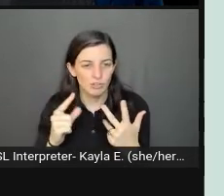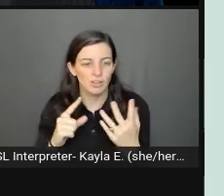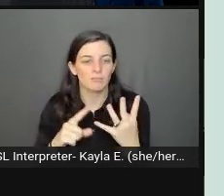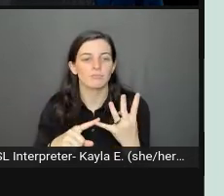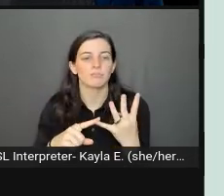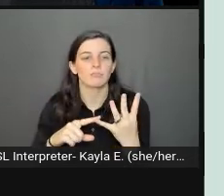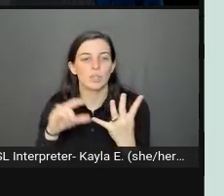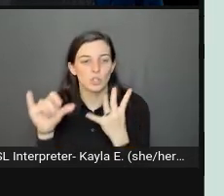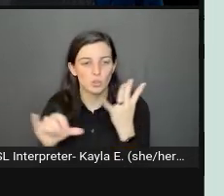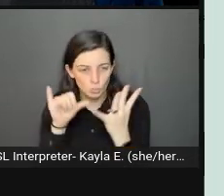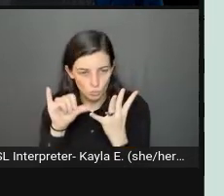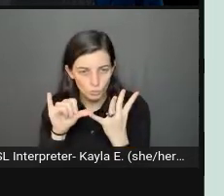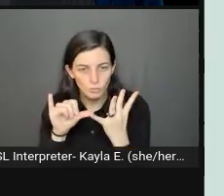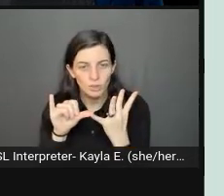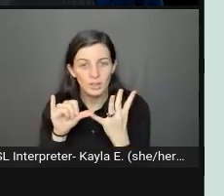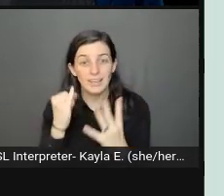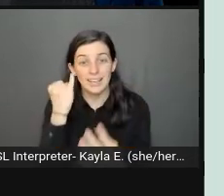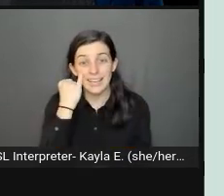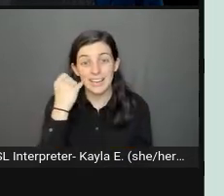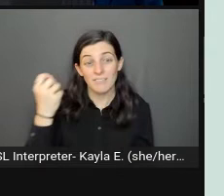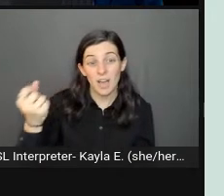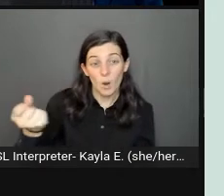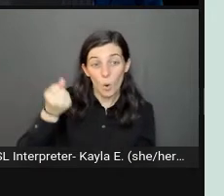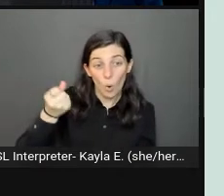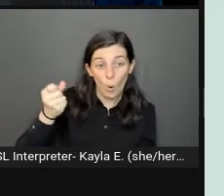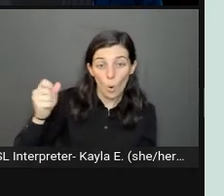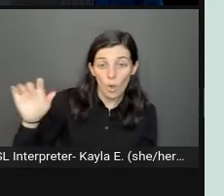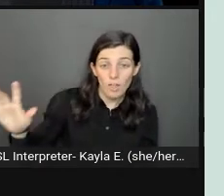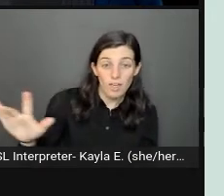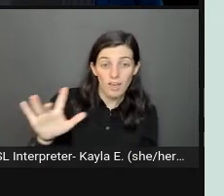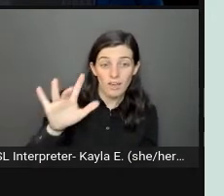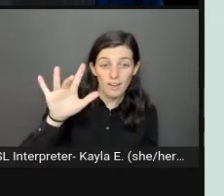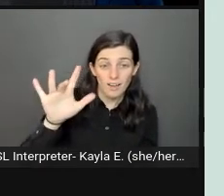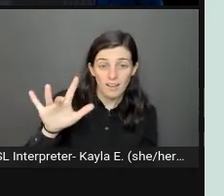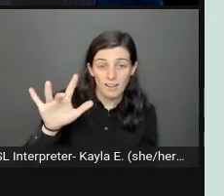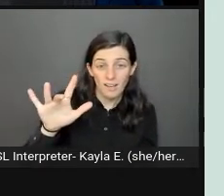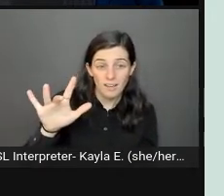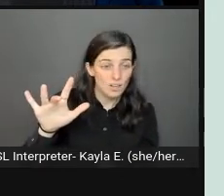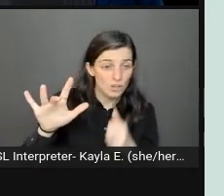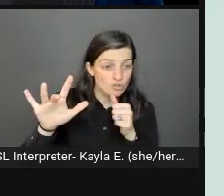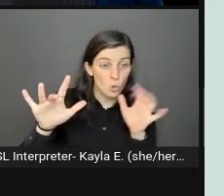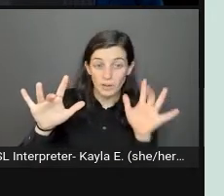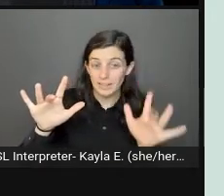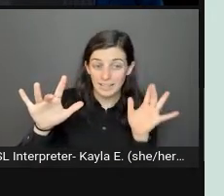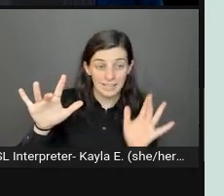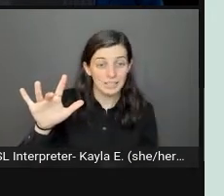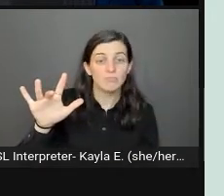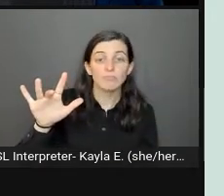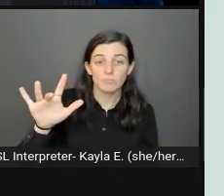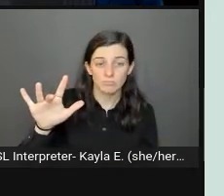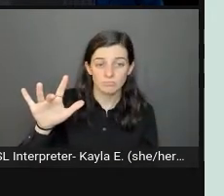If I hover over these, there's a subtle change for hover focuses on here at the moment.